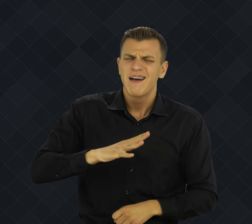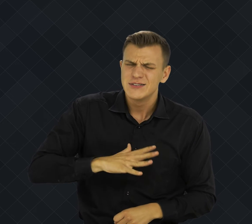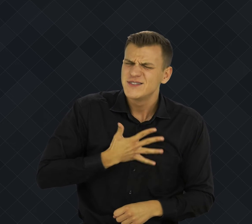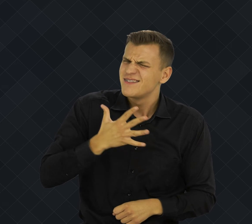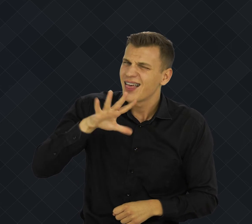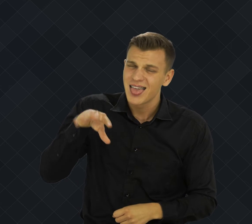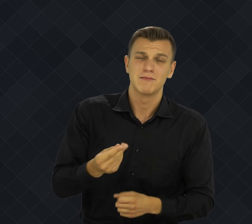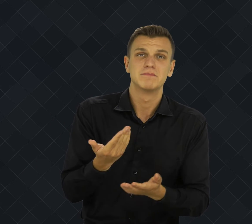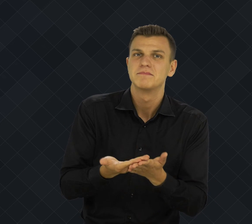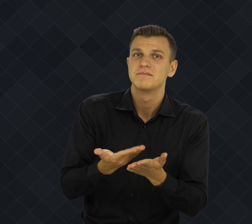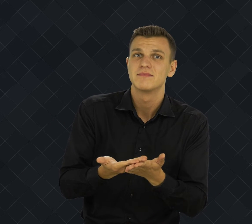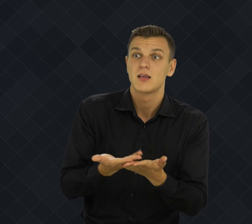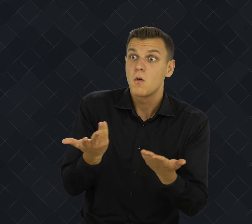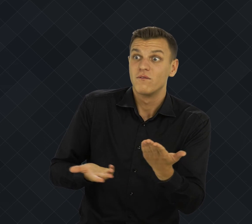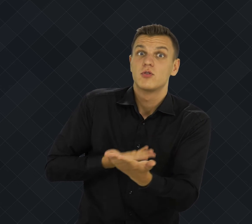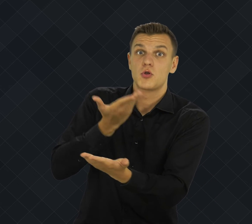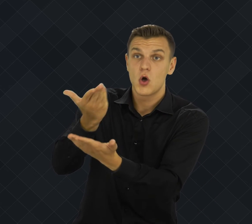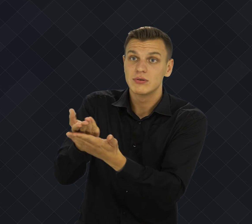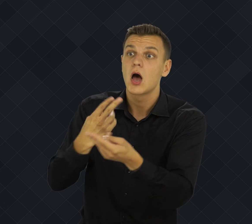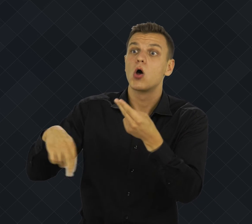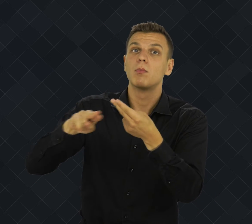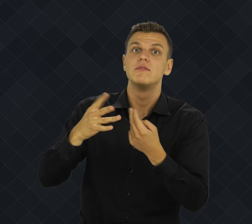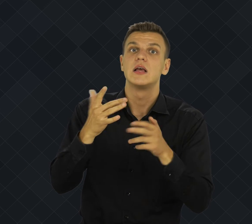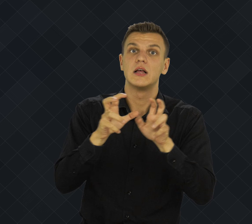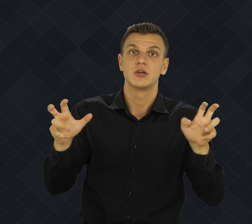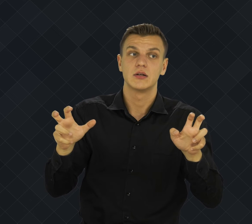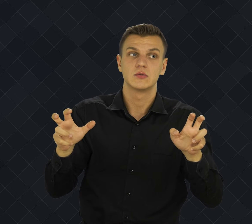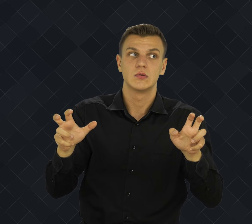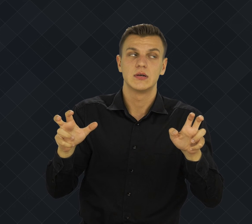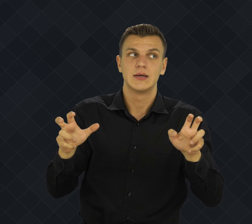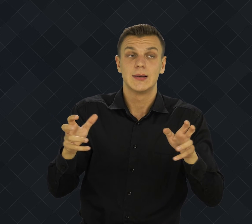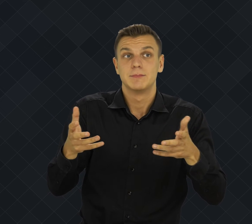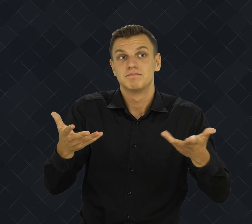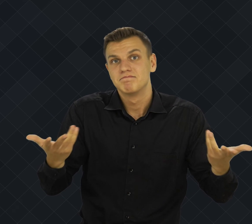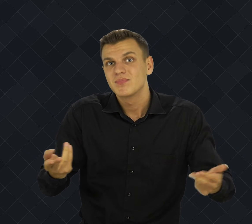How long from the submission of the application one has to wait?